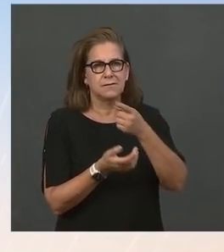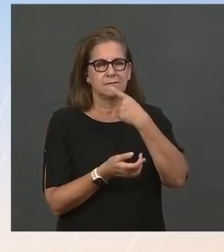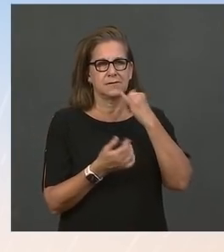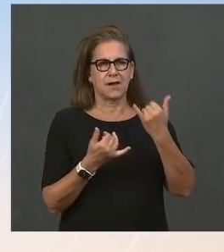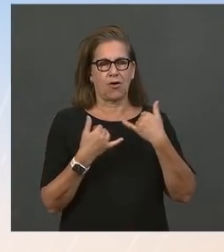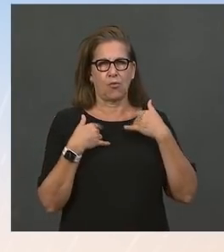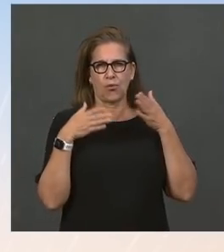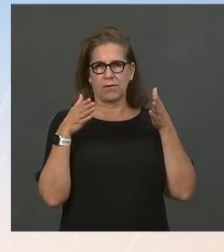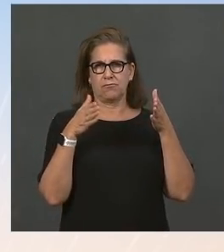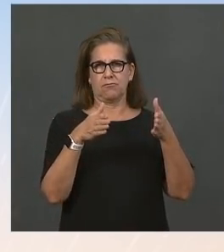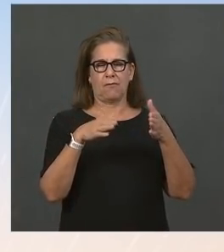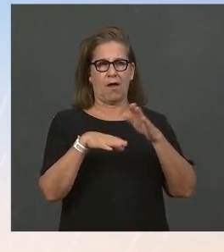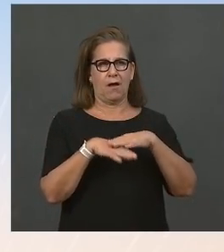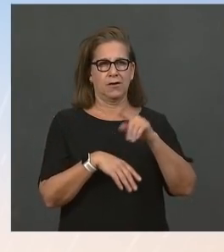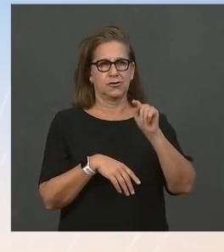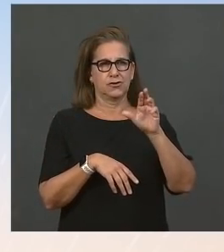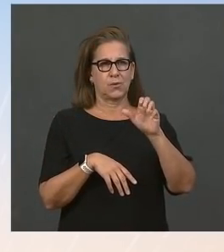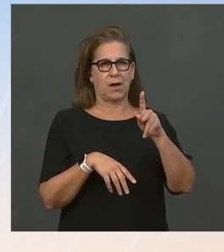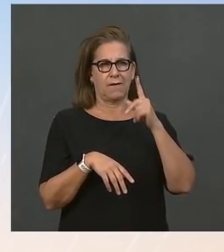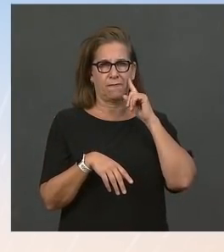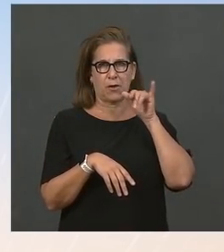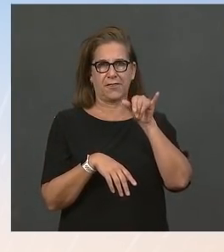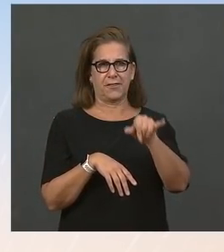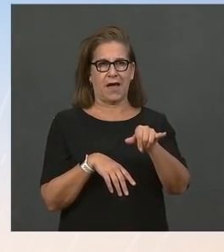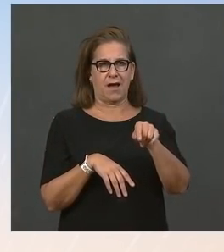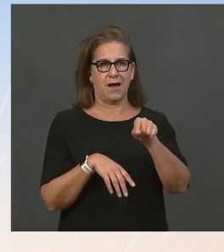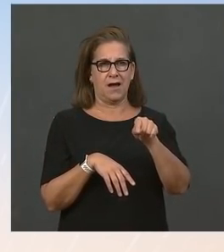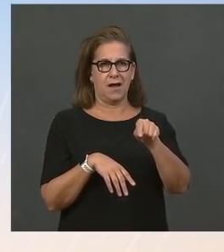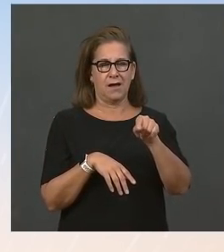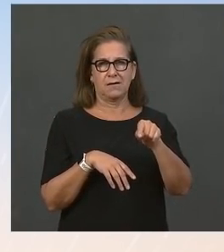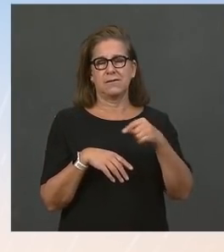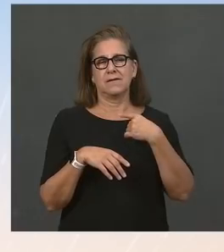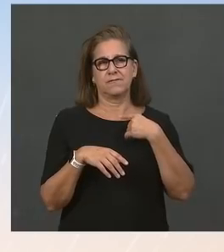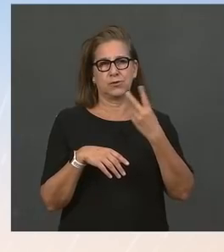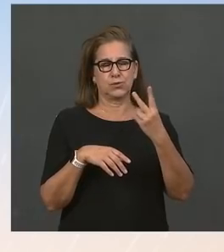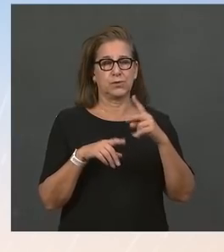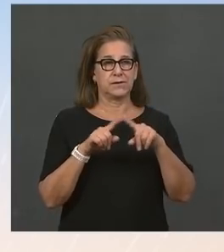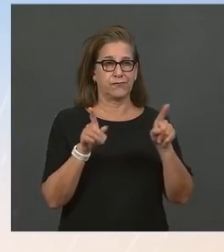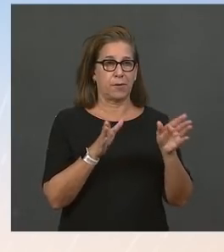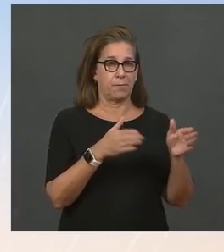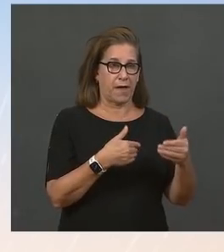in these two packages that the President has proposed, including climate tax credit -- tax credits and tax cuts,